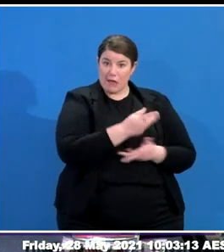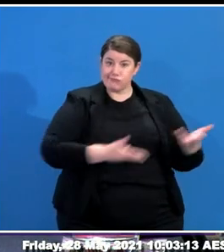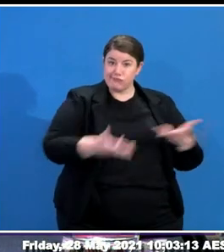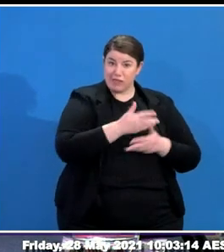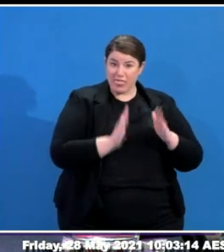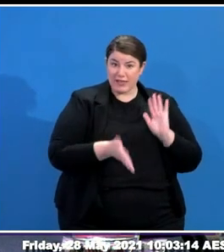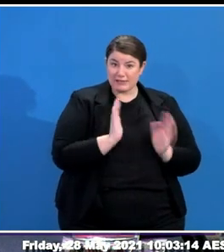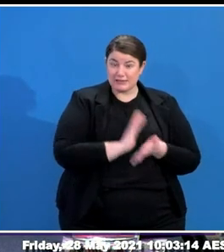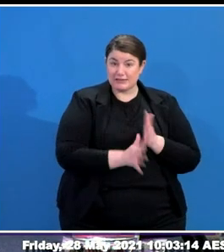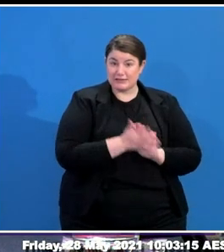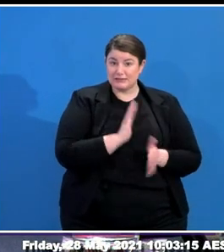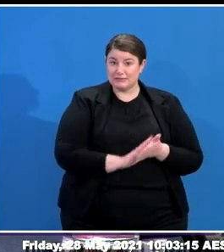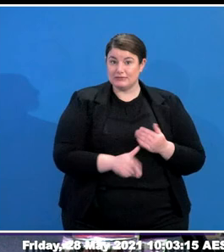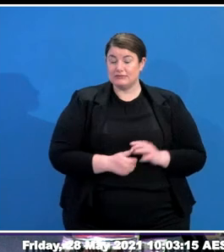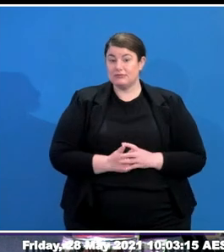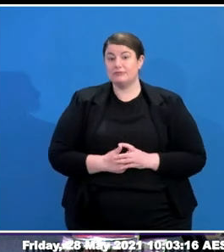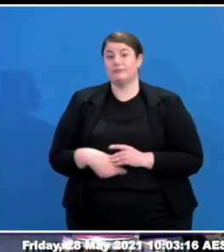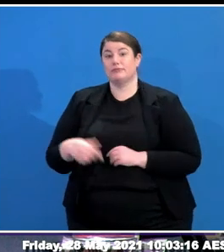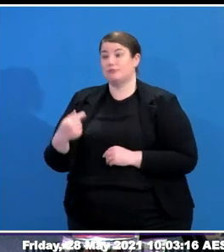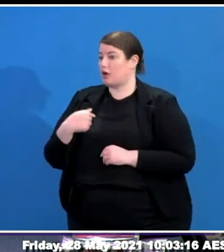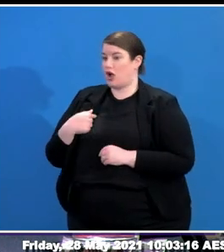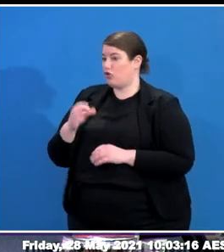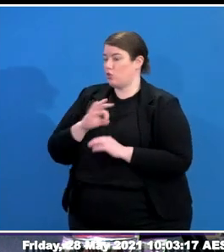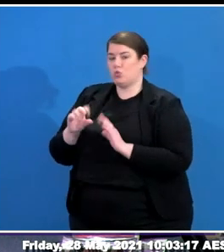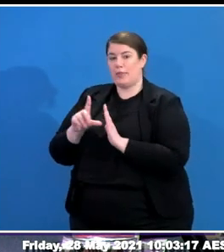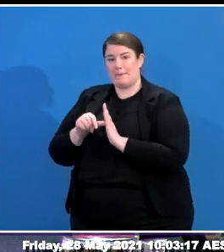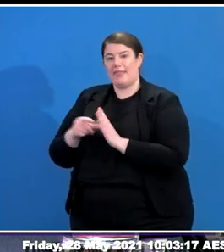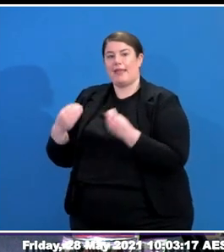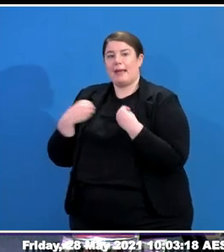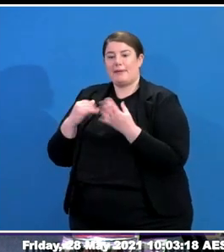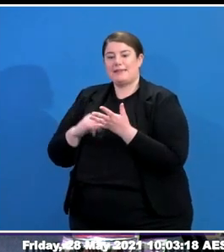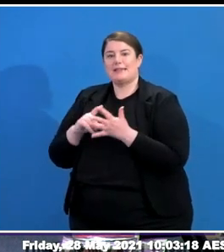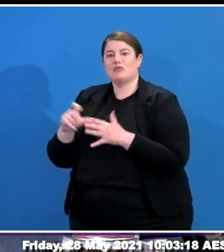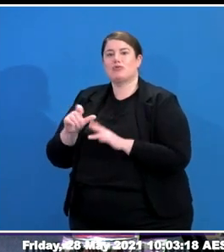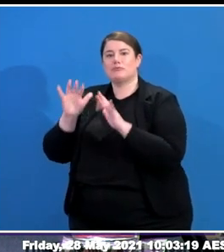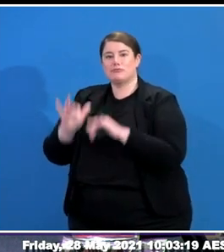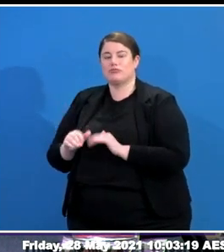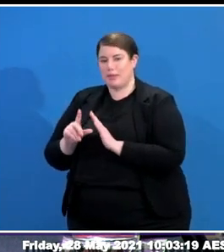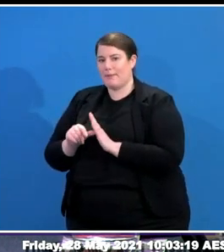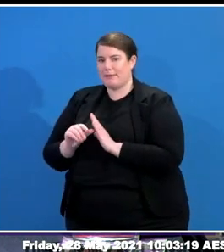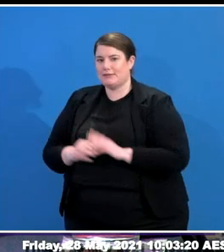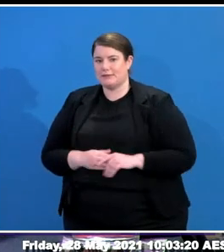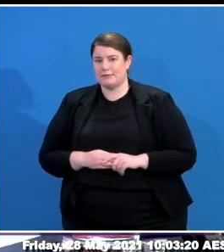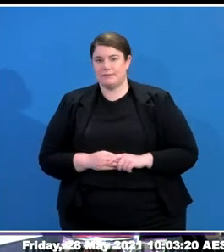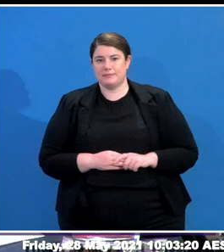I don't do the minutes of these meetings, they are done by the company secretary. Can I ask you to look at paragraph 8.2.